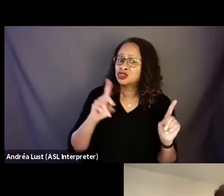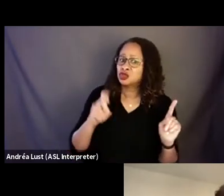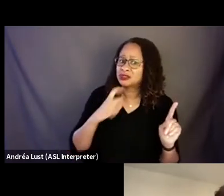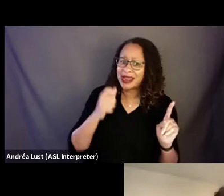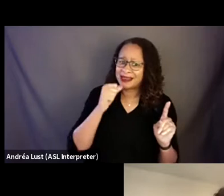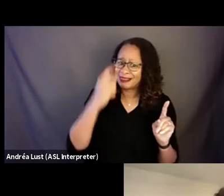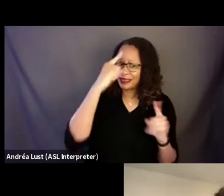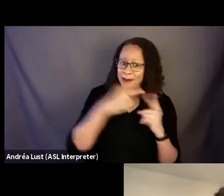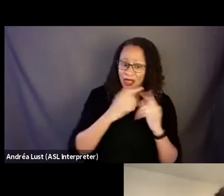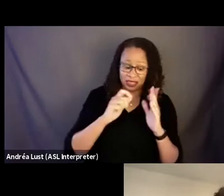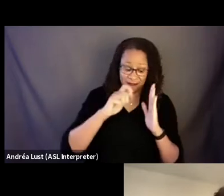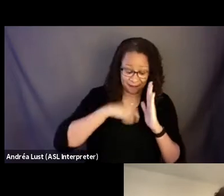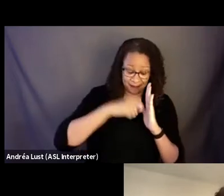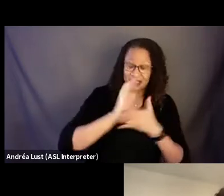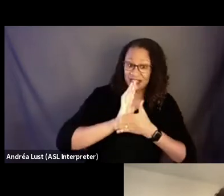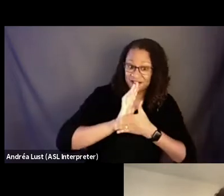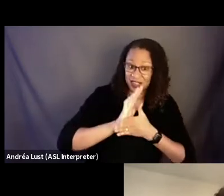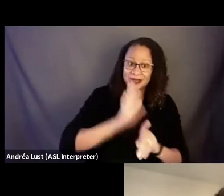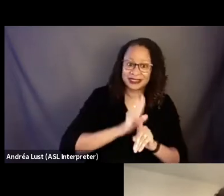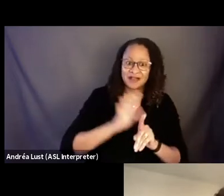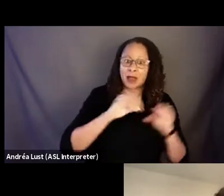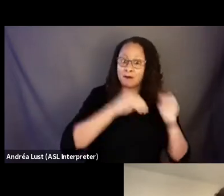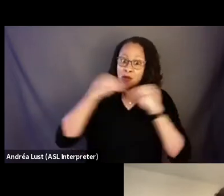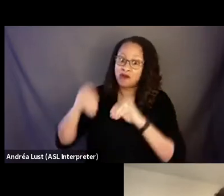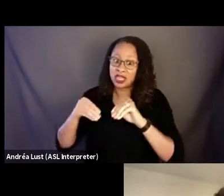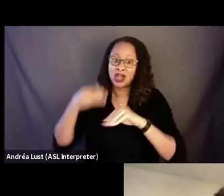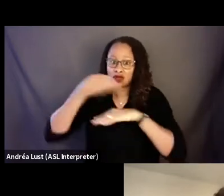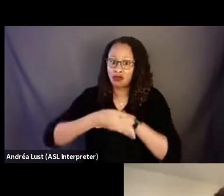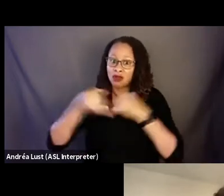but you had to actually protect the film as well.